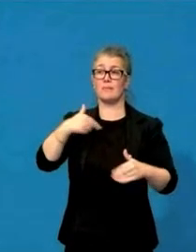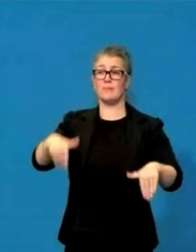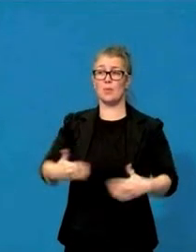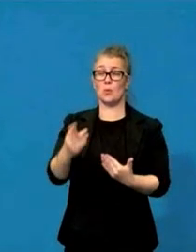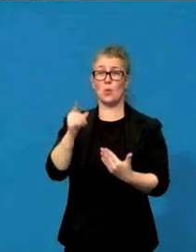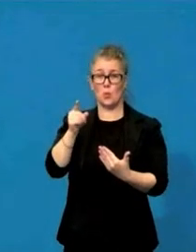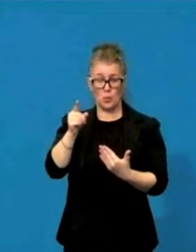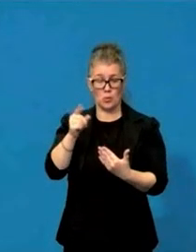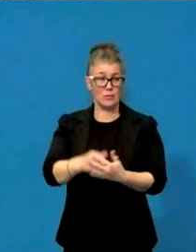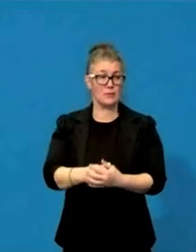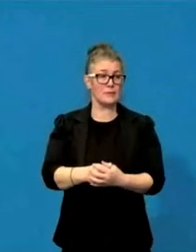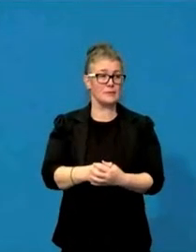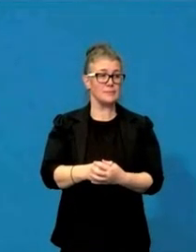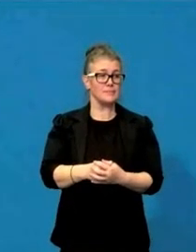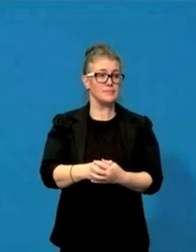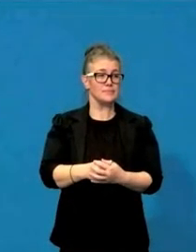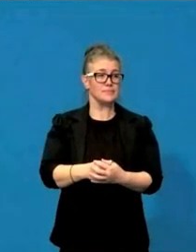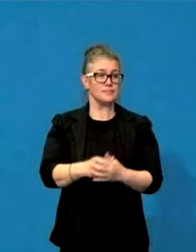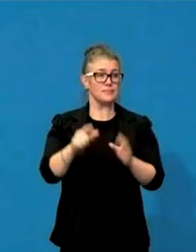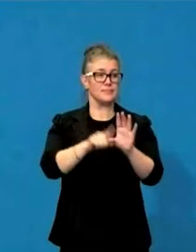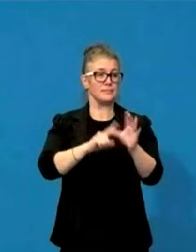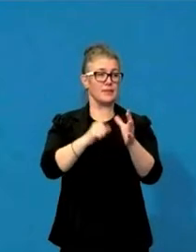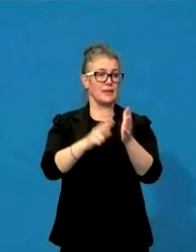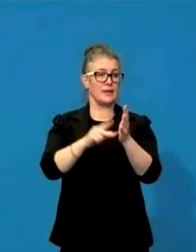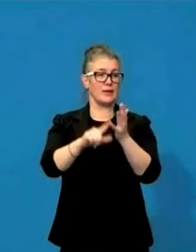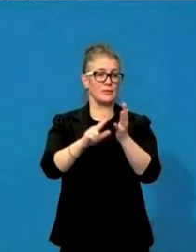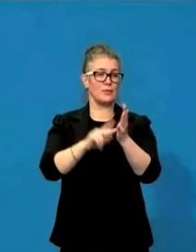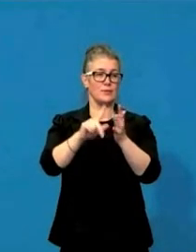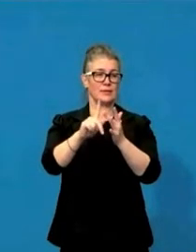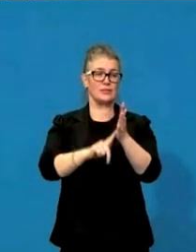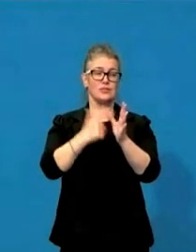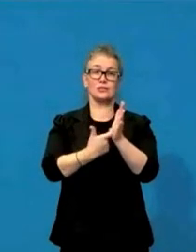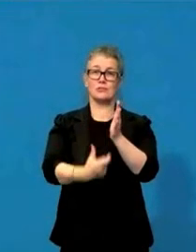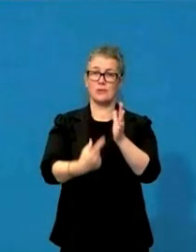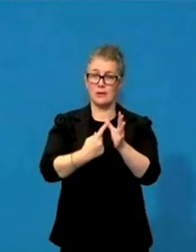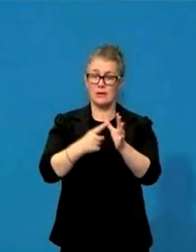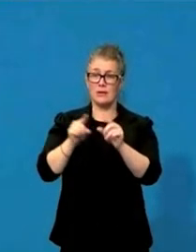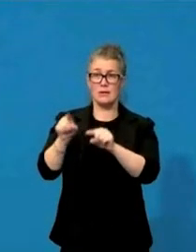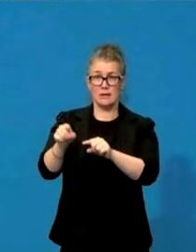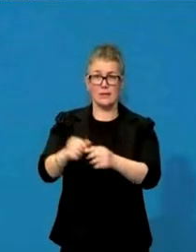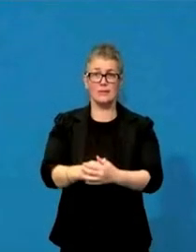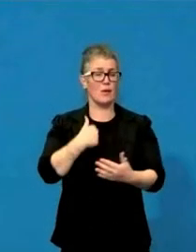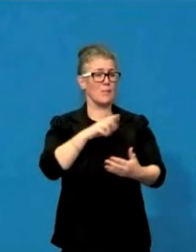Yanunijarra, which is a prescribed body corporate. And also, involved with the football here at Fitzroy.